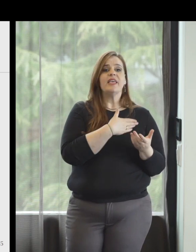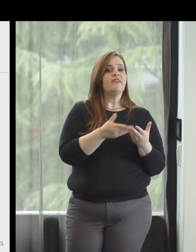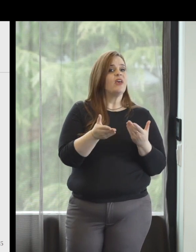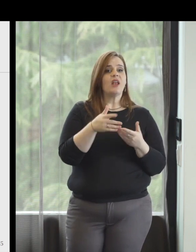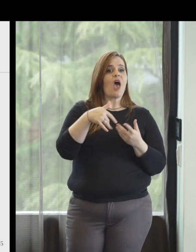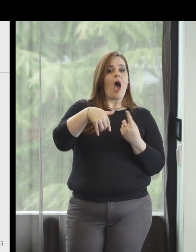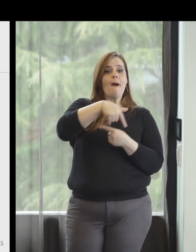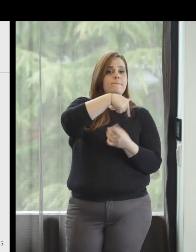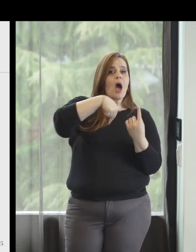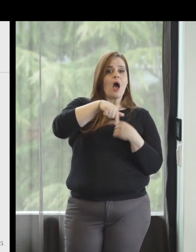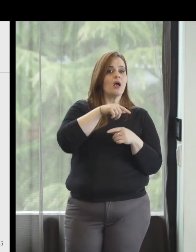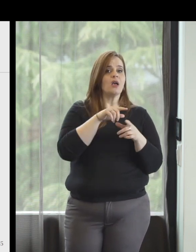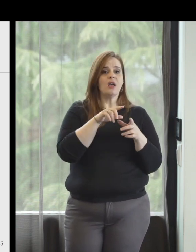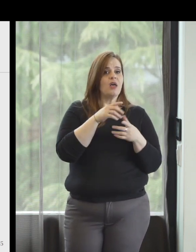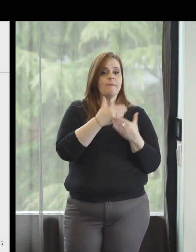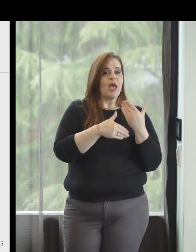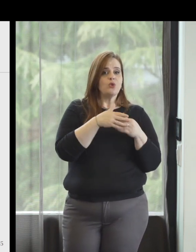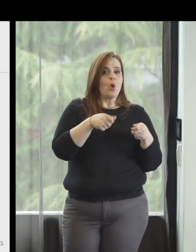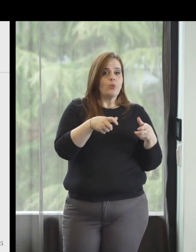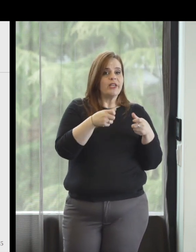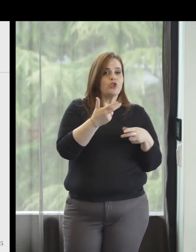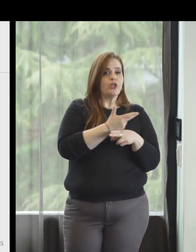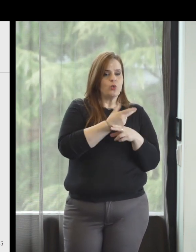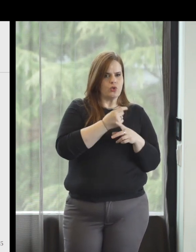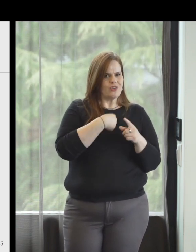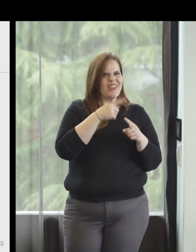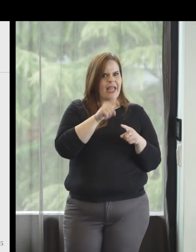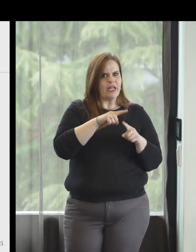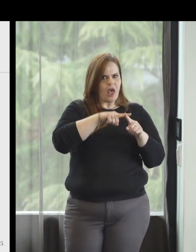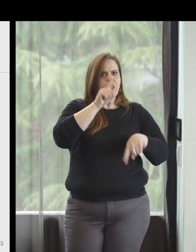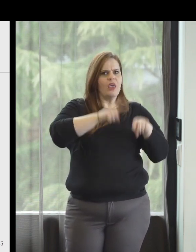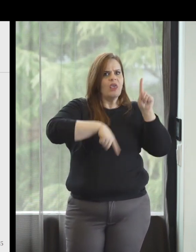those sub groups or qualifications. And to us